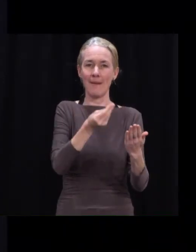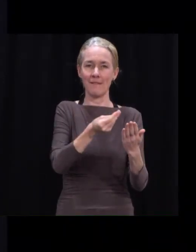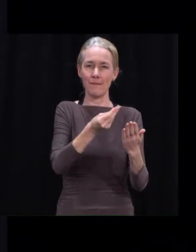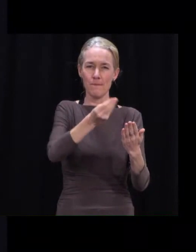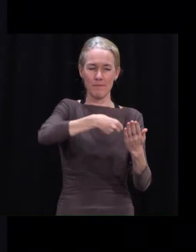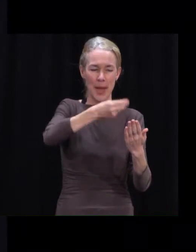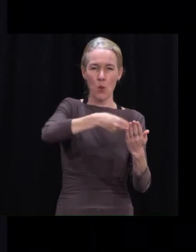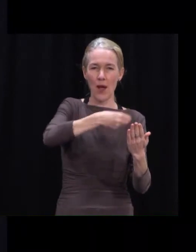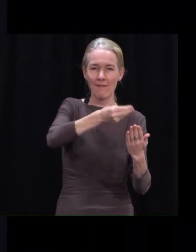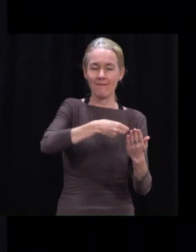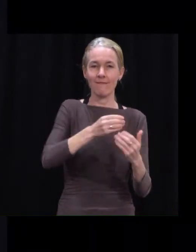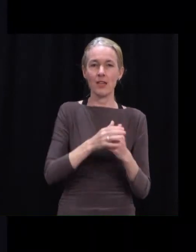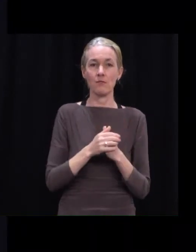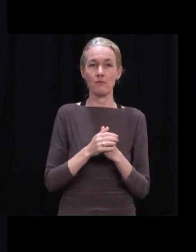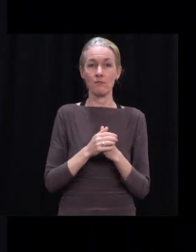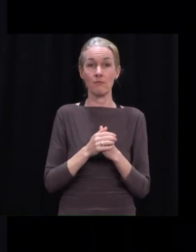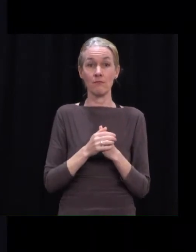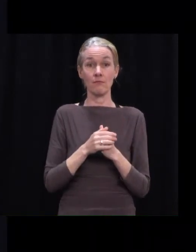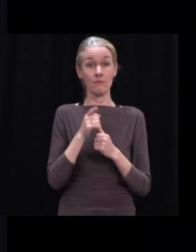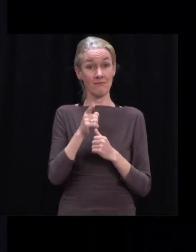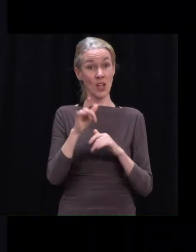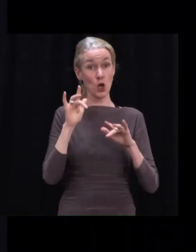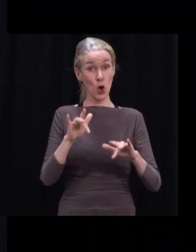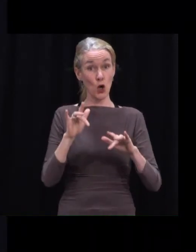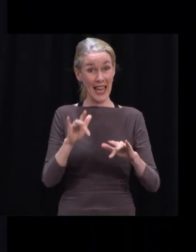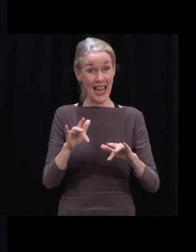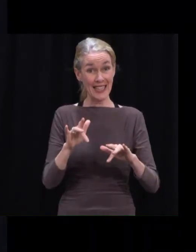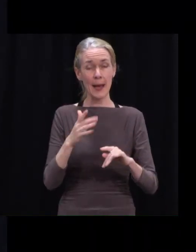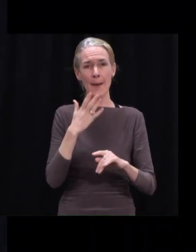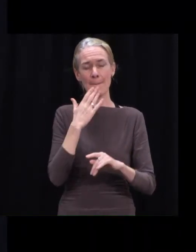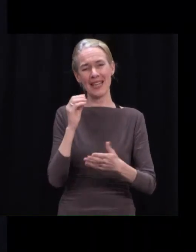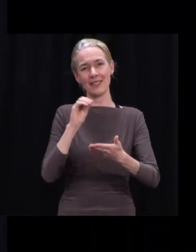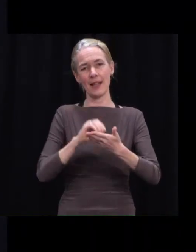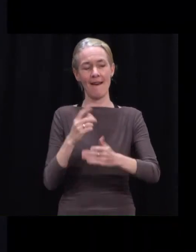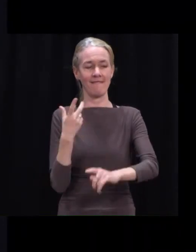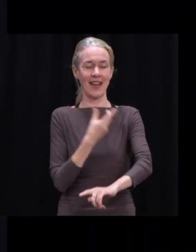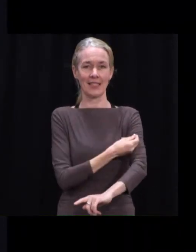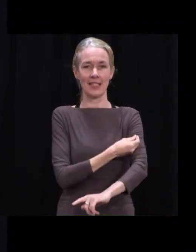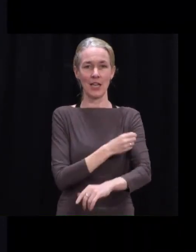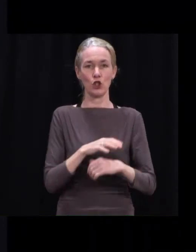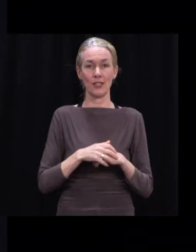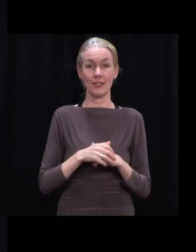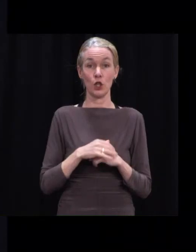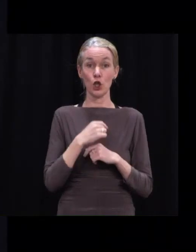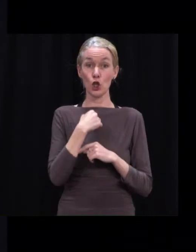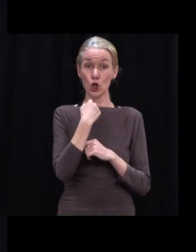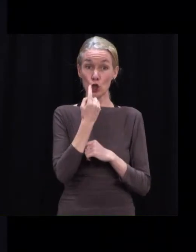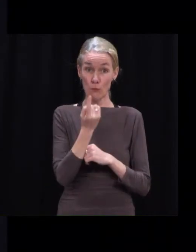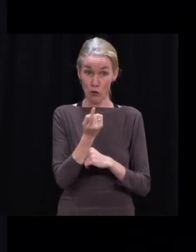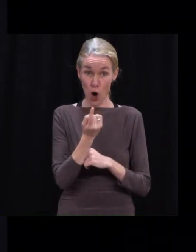can continue to ask people to keep their recreational activities as local as possibl.